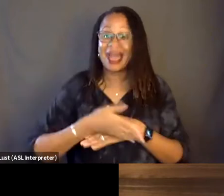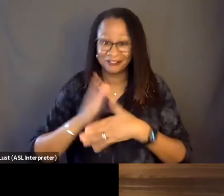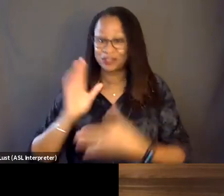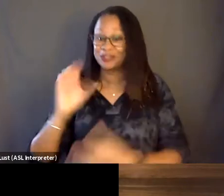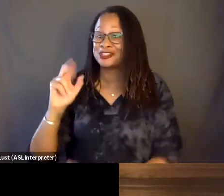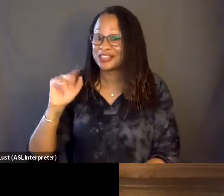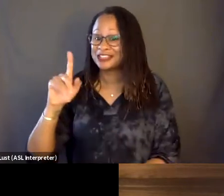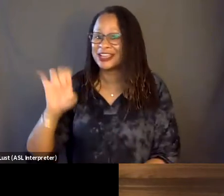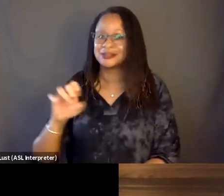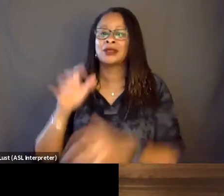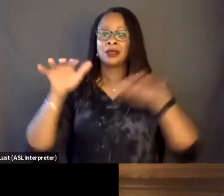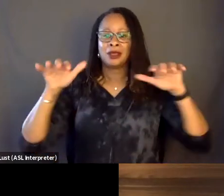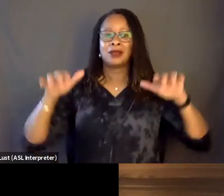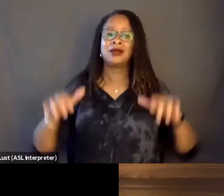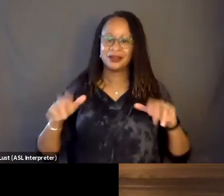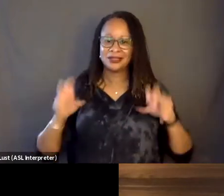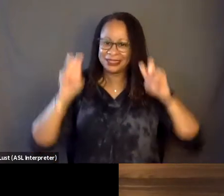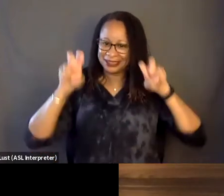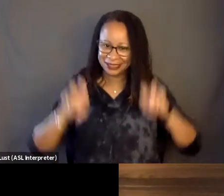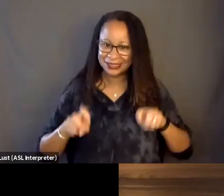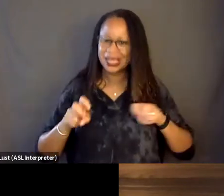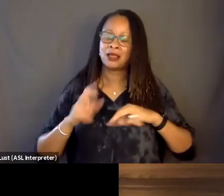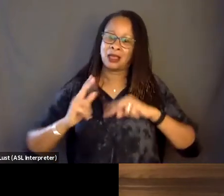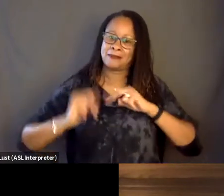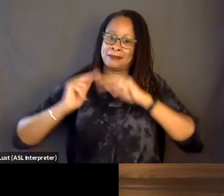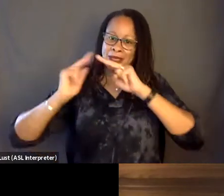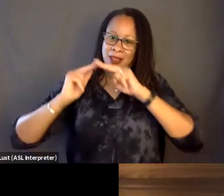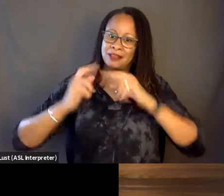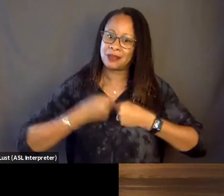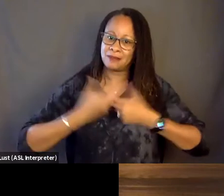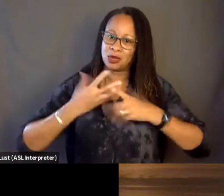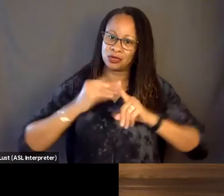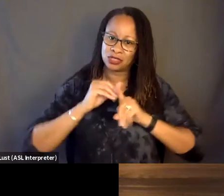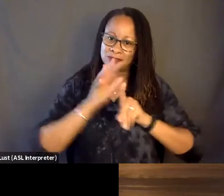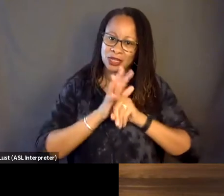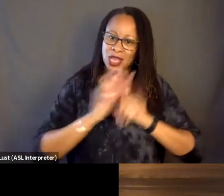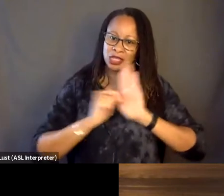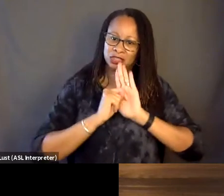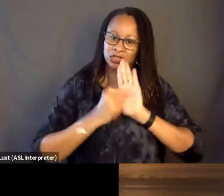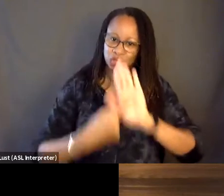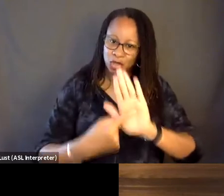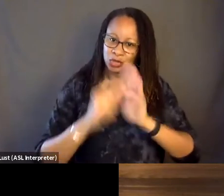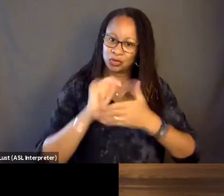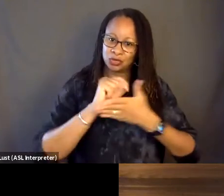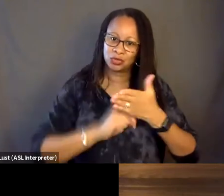Let's really build the emotional impact of this. Let's show this transcript. Lets bring this story to life.